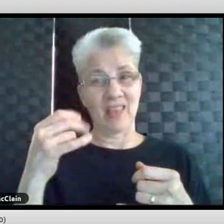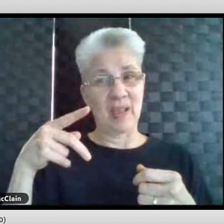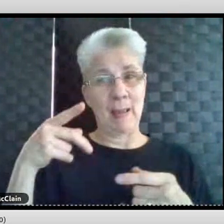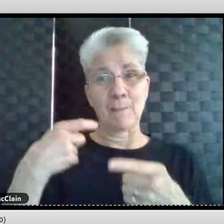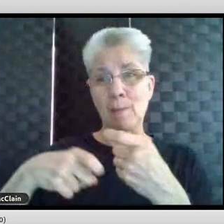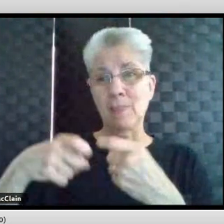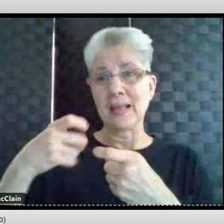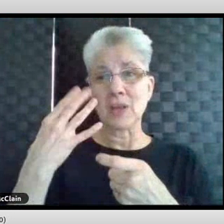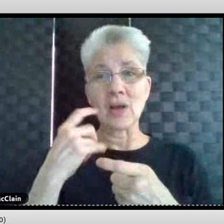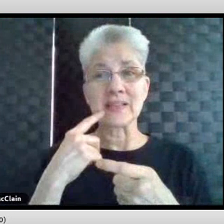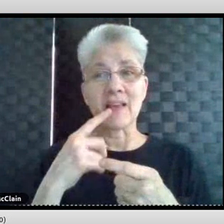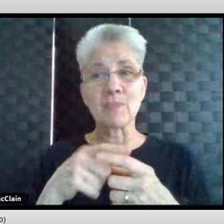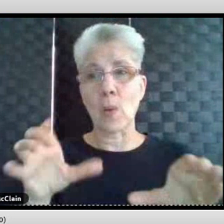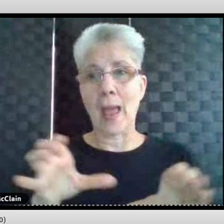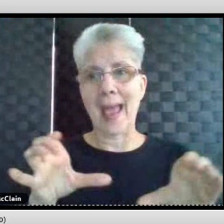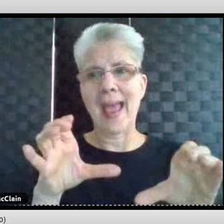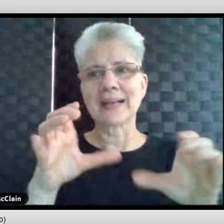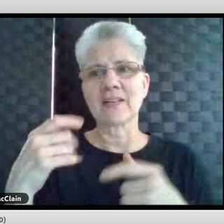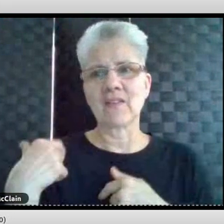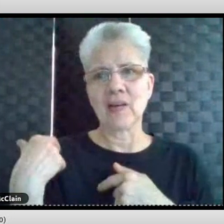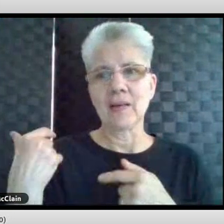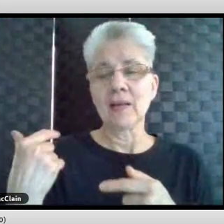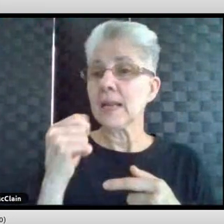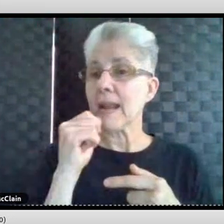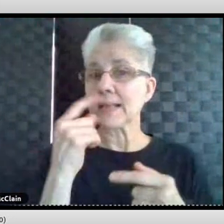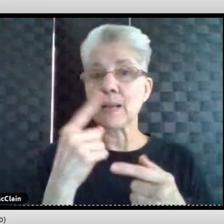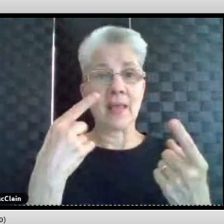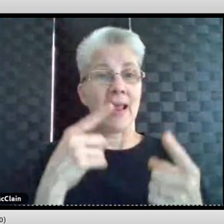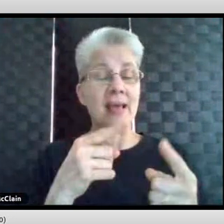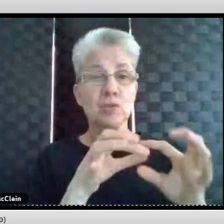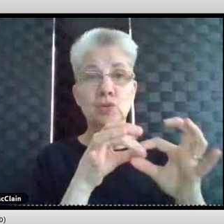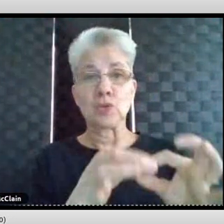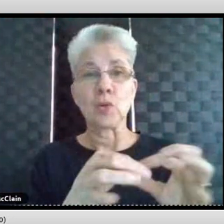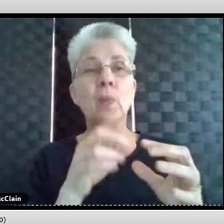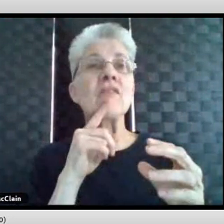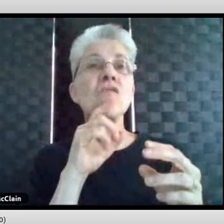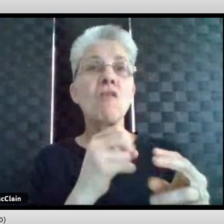just because they've been so active, so it's not something that has to do -- Although we call it "age group,"